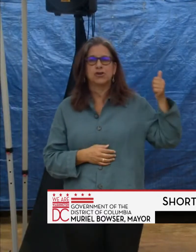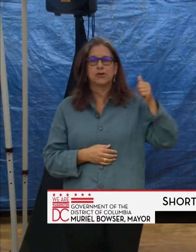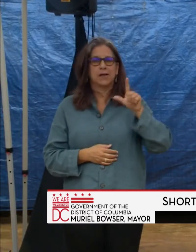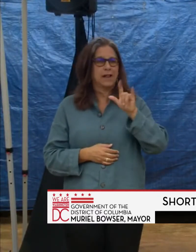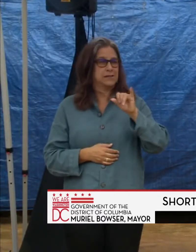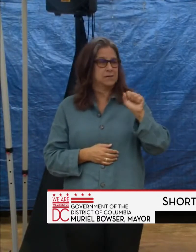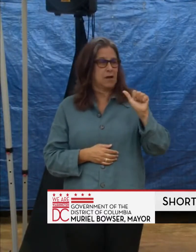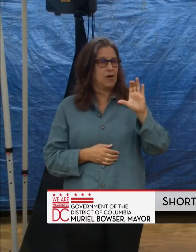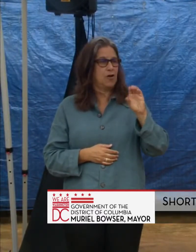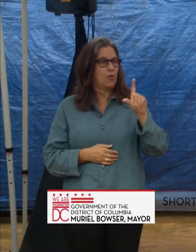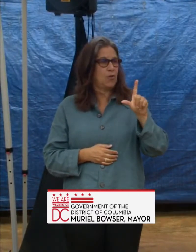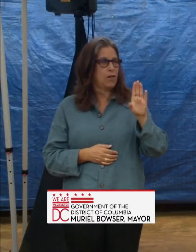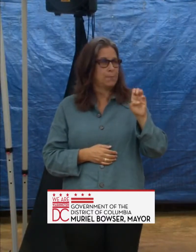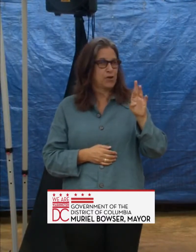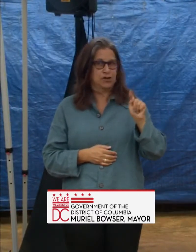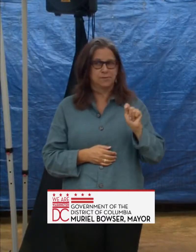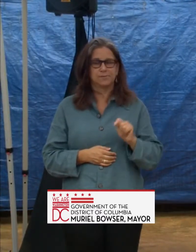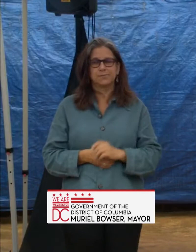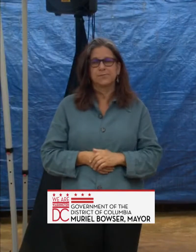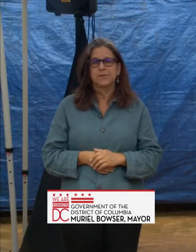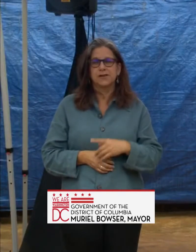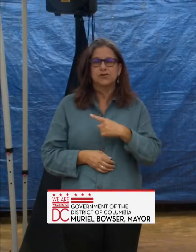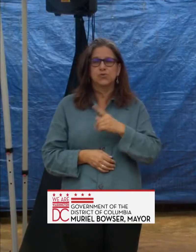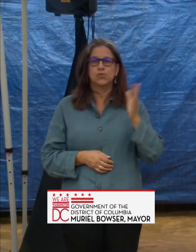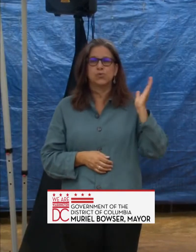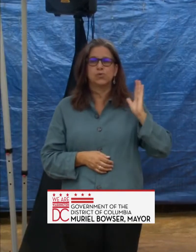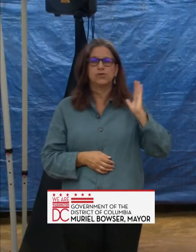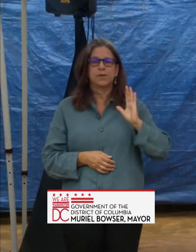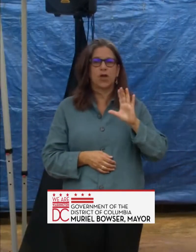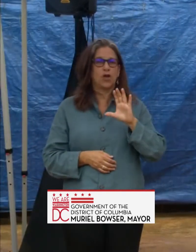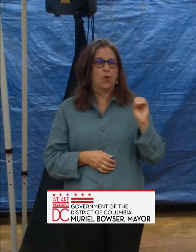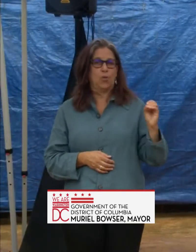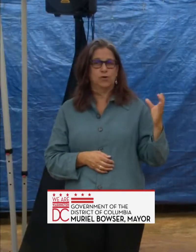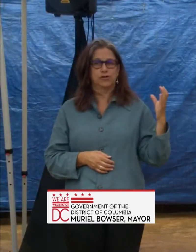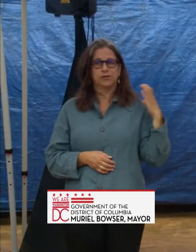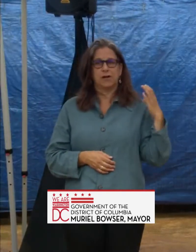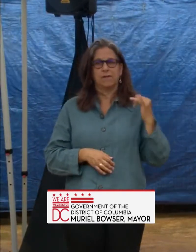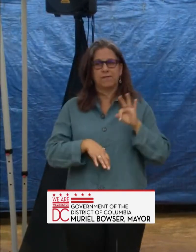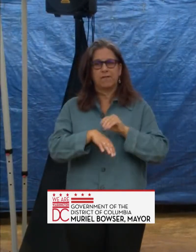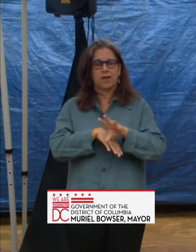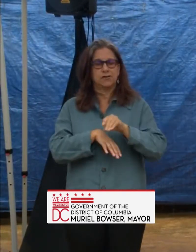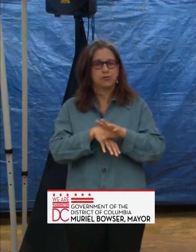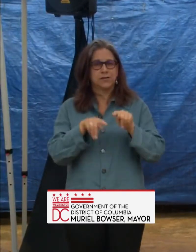CO-CHAIR OF AN ADVISORY TEAM. WE HAVE ADVISORY TEAMS ASSOCIATED WITH EACH OF OUR